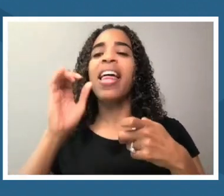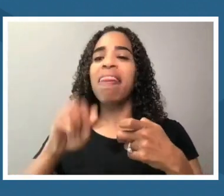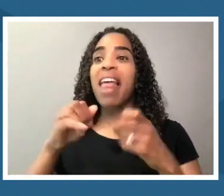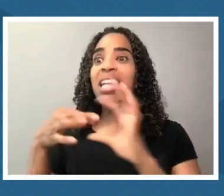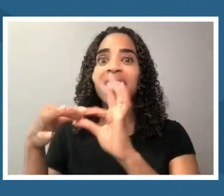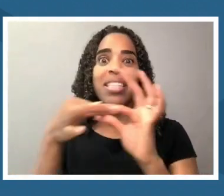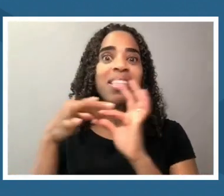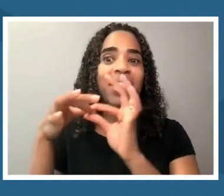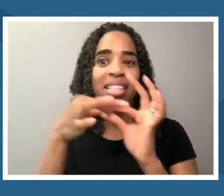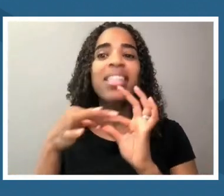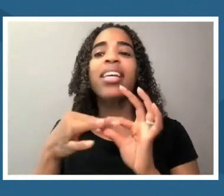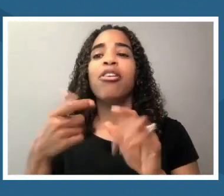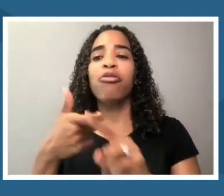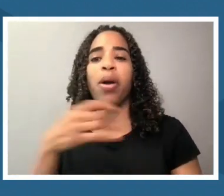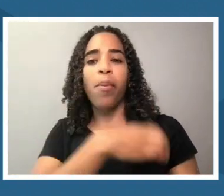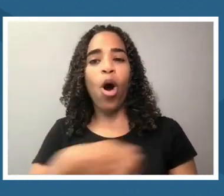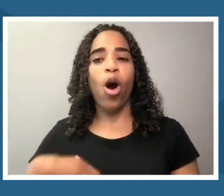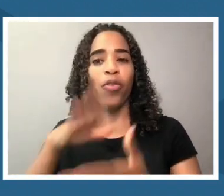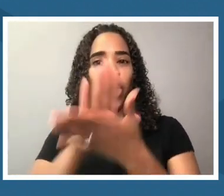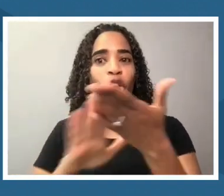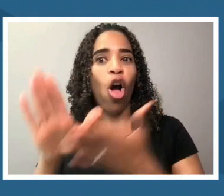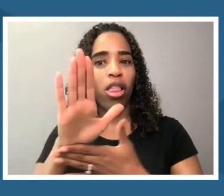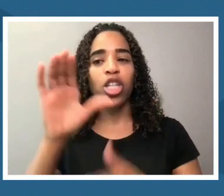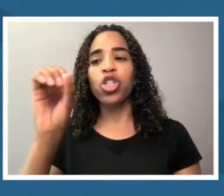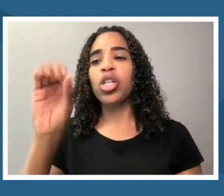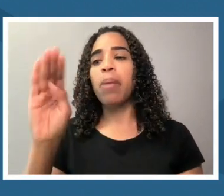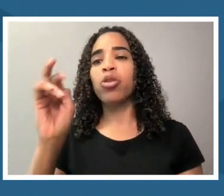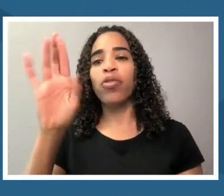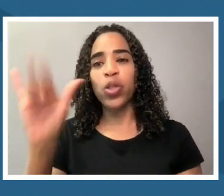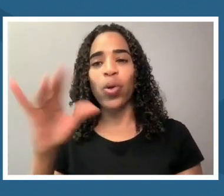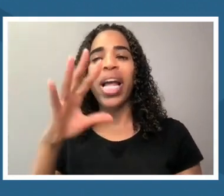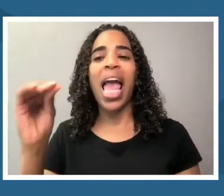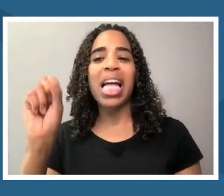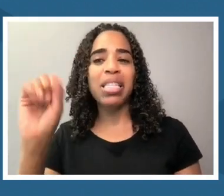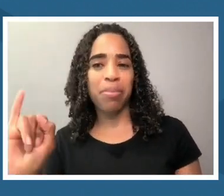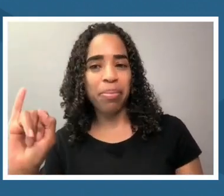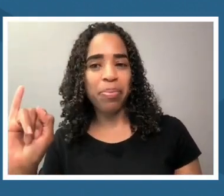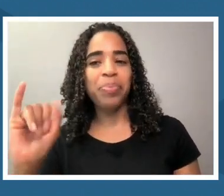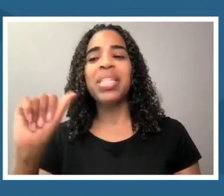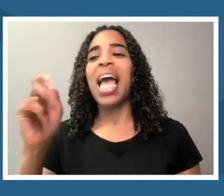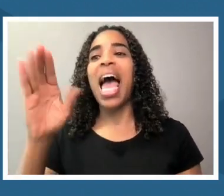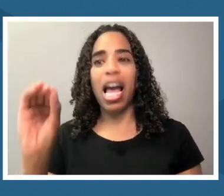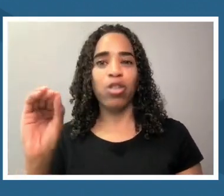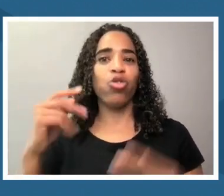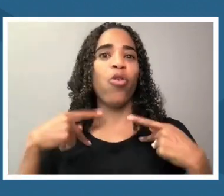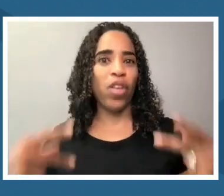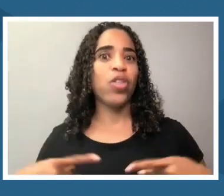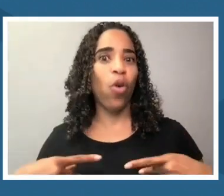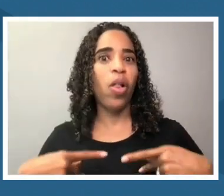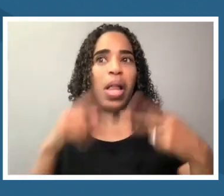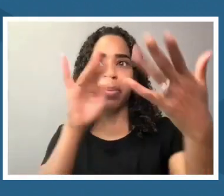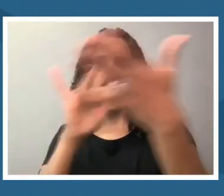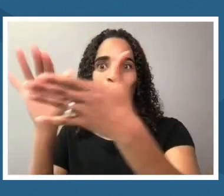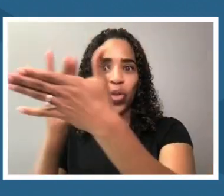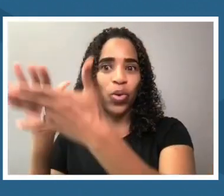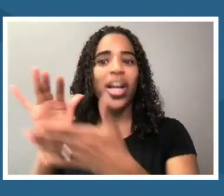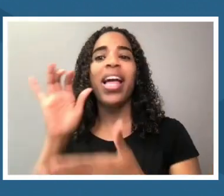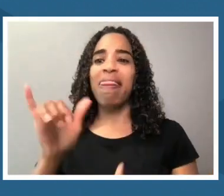harvard college observatory and the smithsonian astrophysical observatory which is one of the smithsonian's